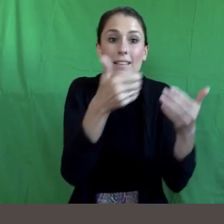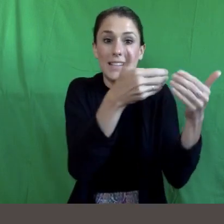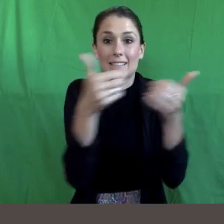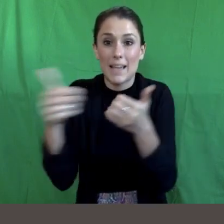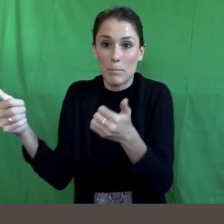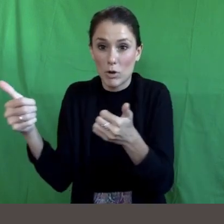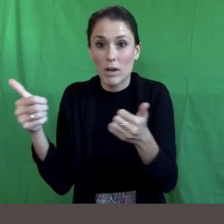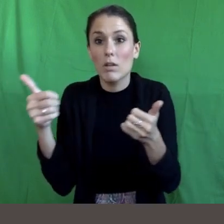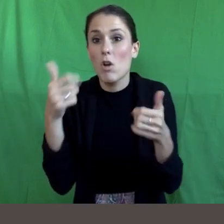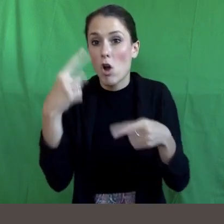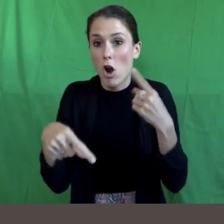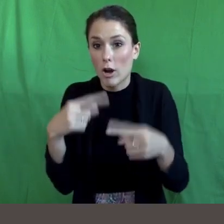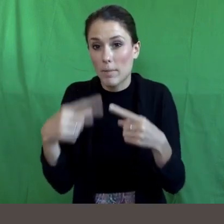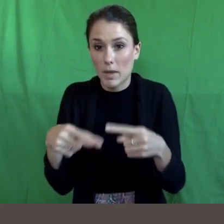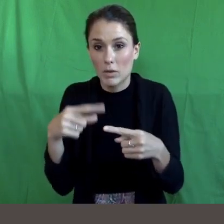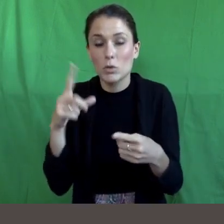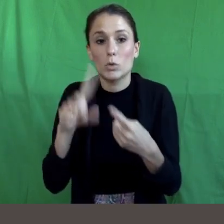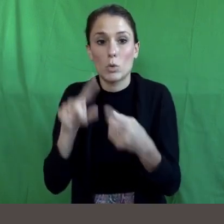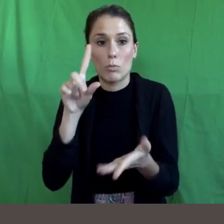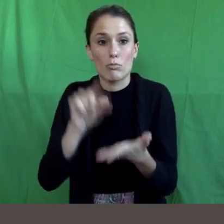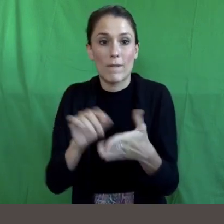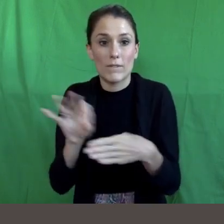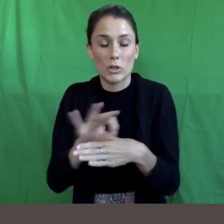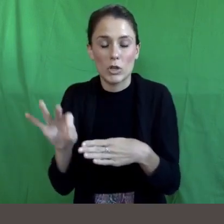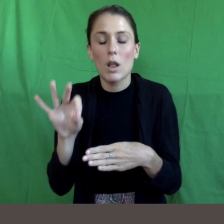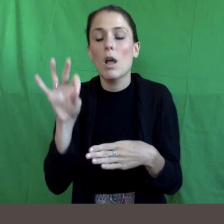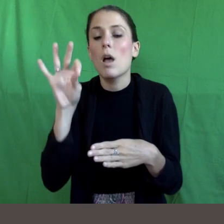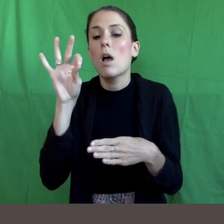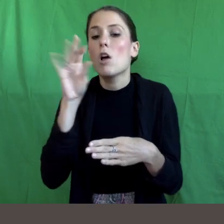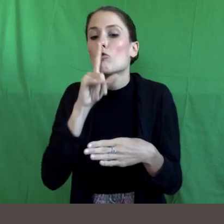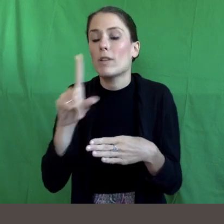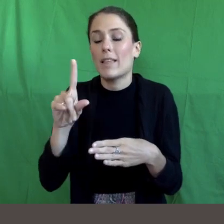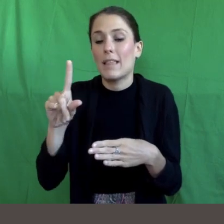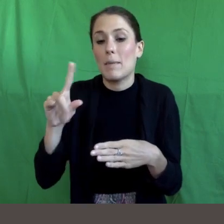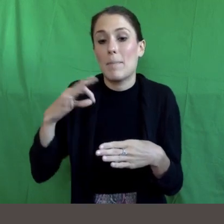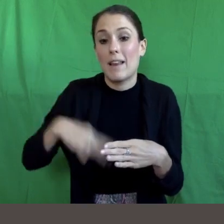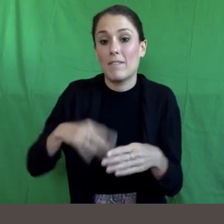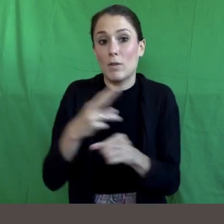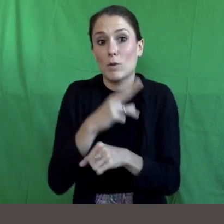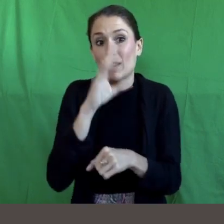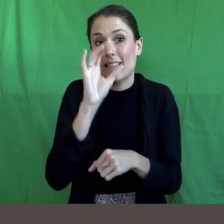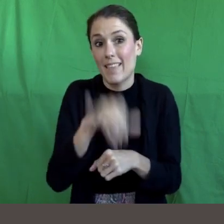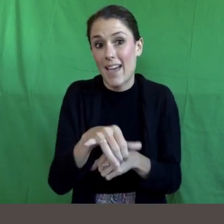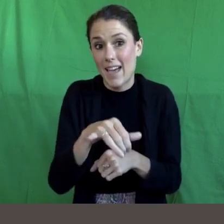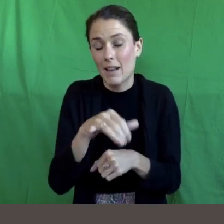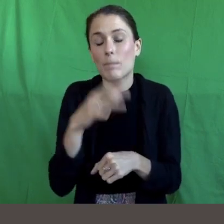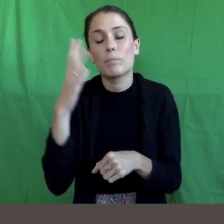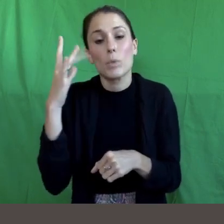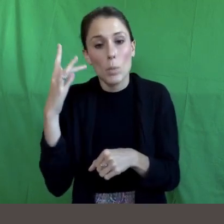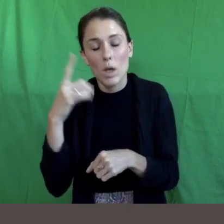passed in as a separate positional argument to the print function. The advantage of using the chain function from the iter tool module is that we don't